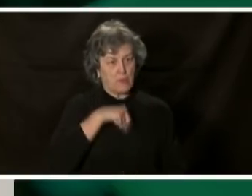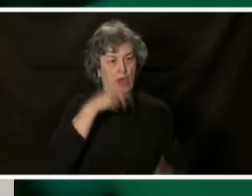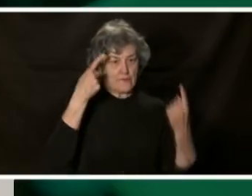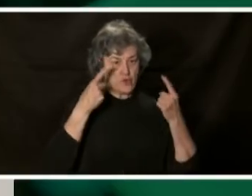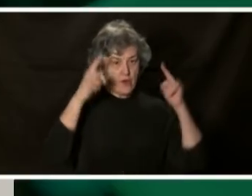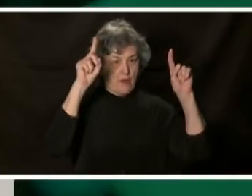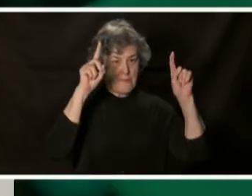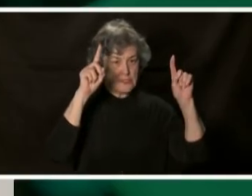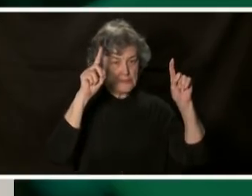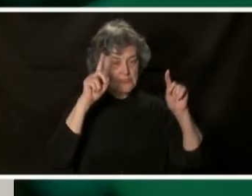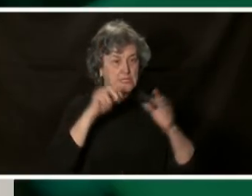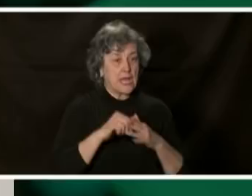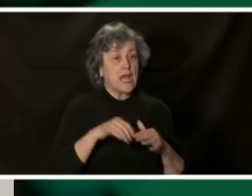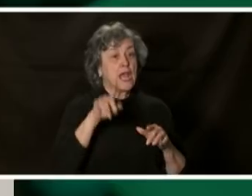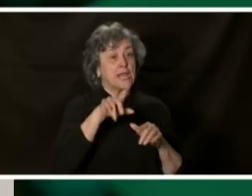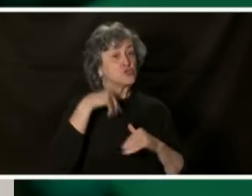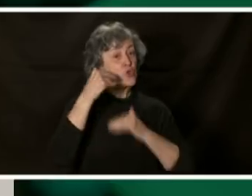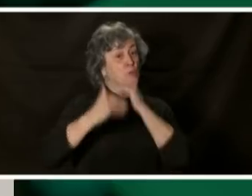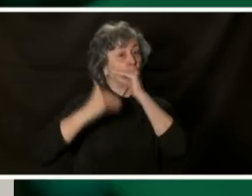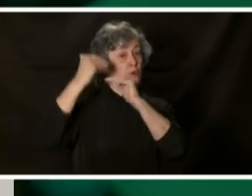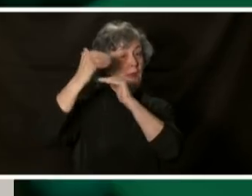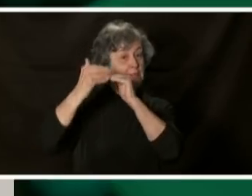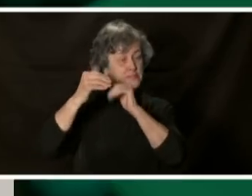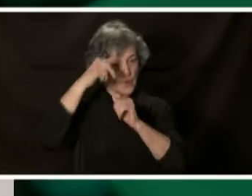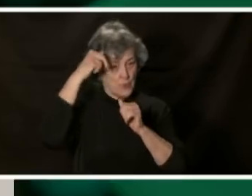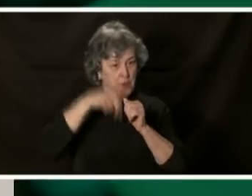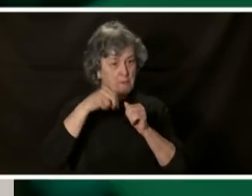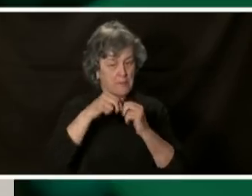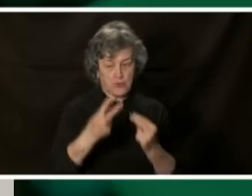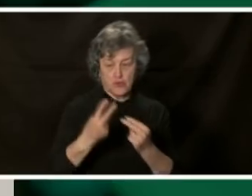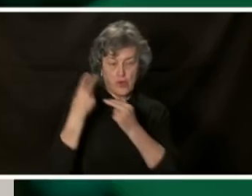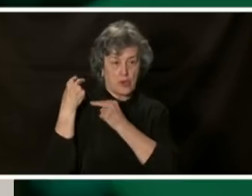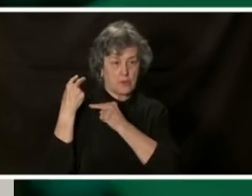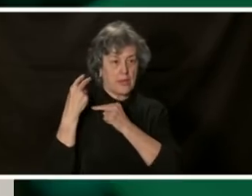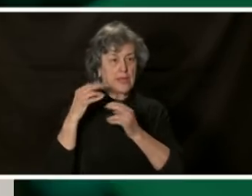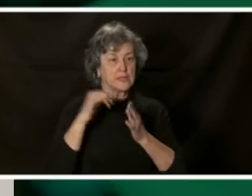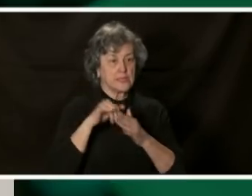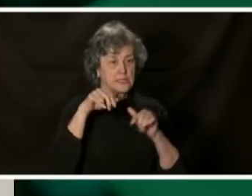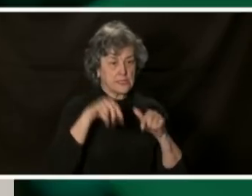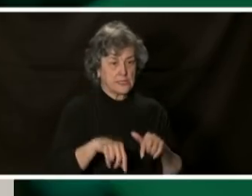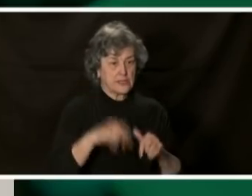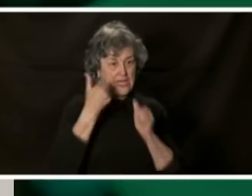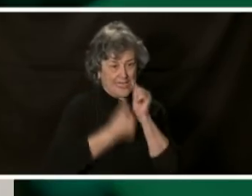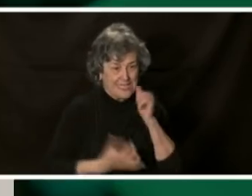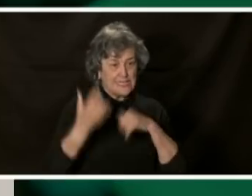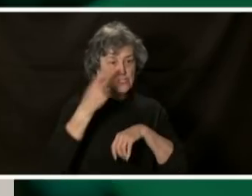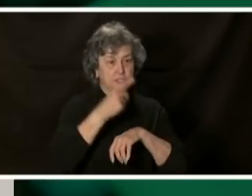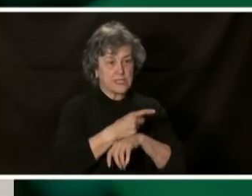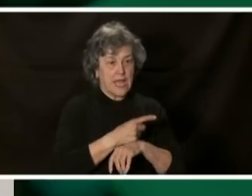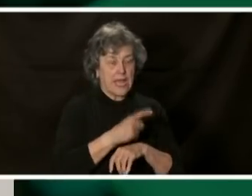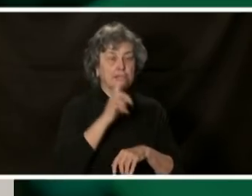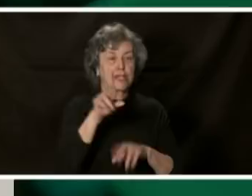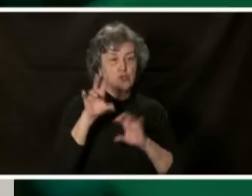AS YOU PROGRESS, REMEMBER TO GIVE BACK. AS MR. COLLAT SAYS, EACH DAY, DO GOOD AND BE BETTER.